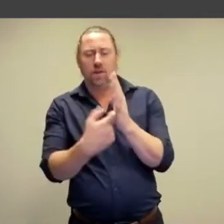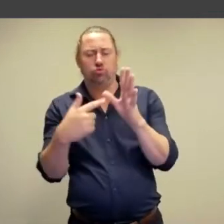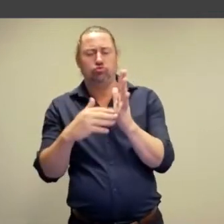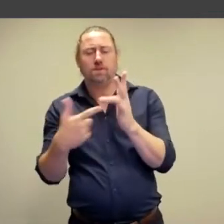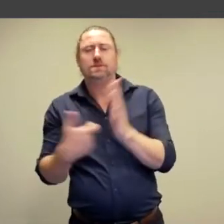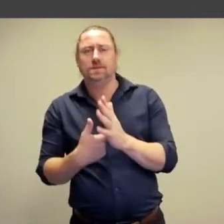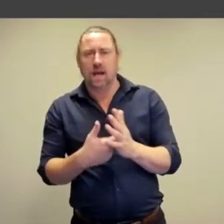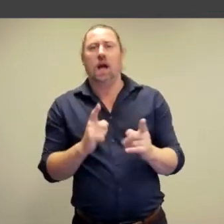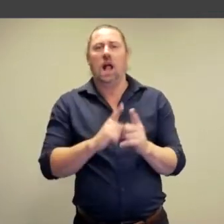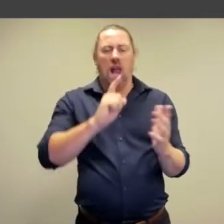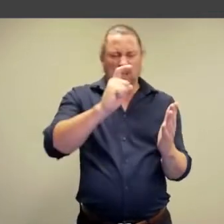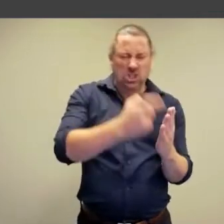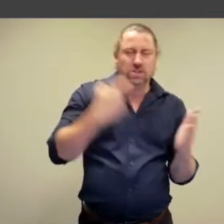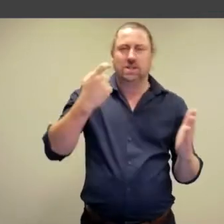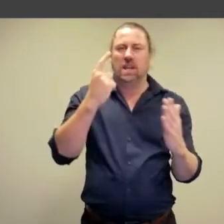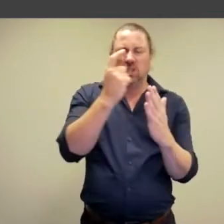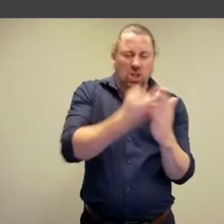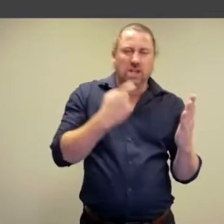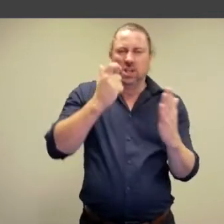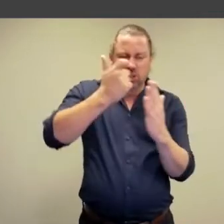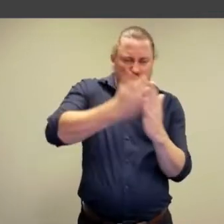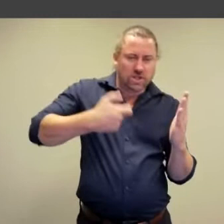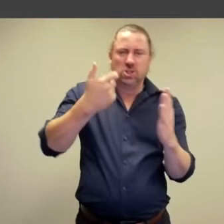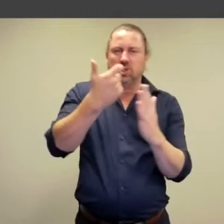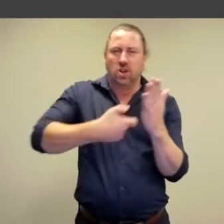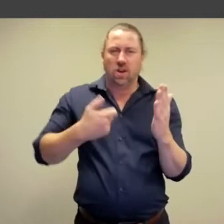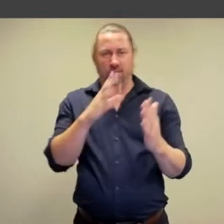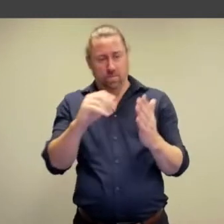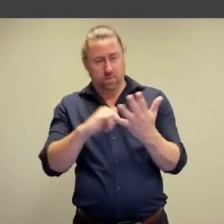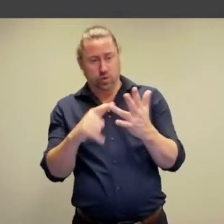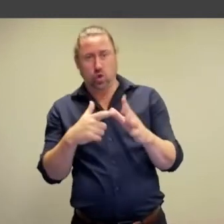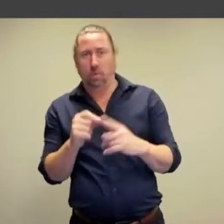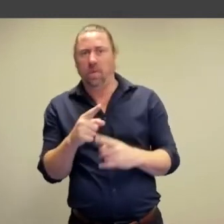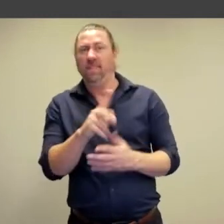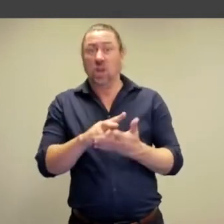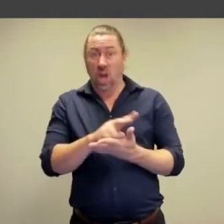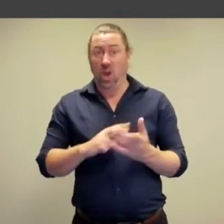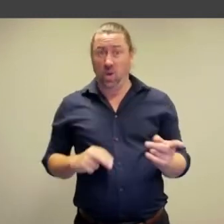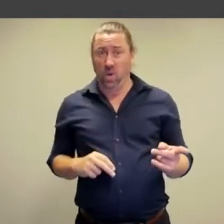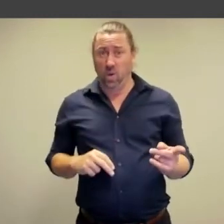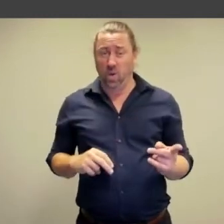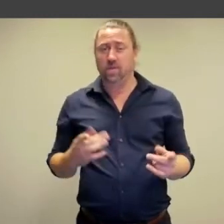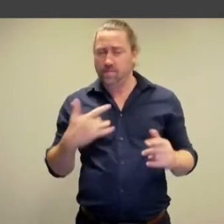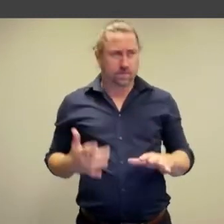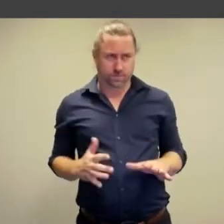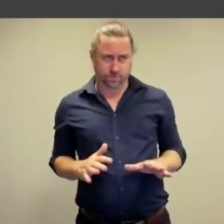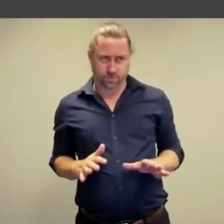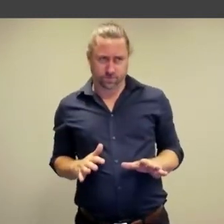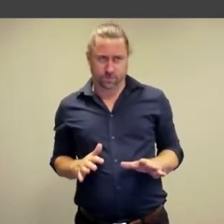these gridded shards away. These videos produce visually and